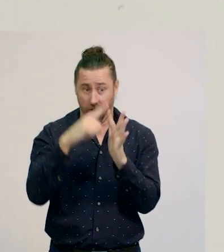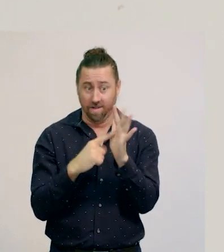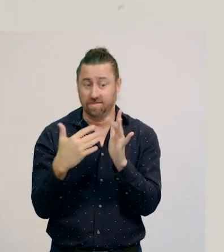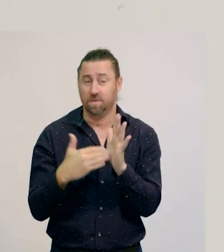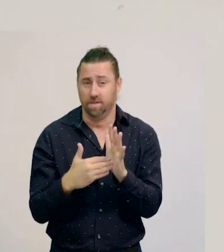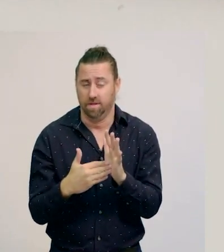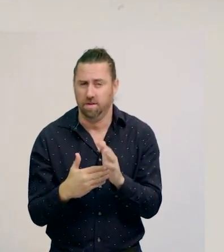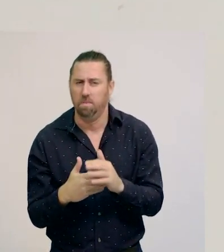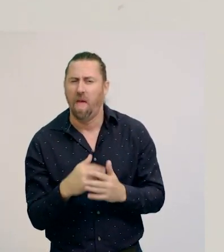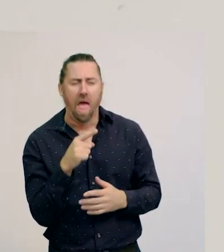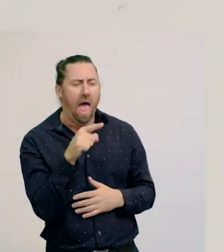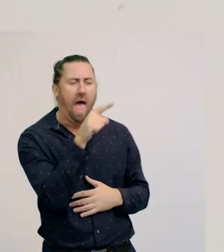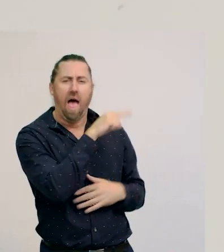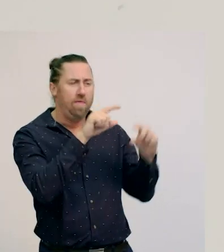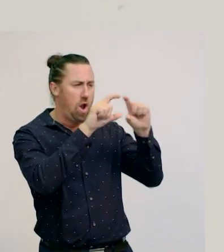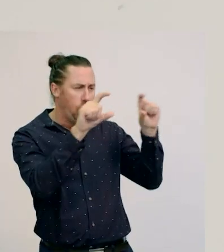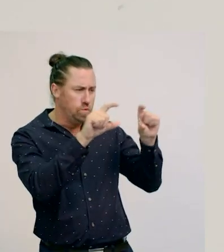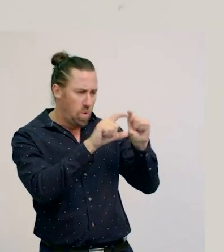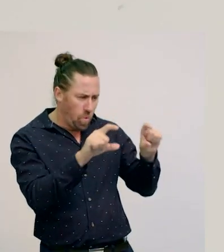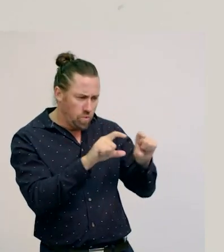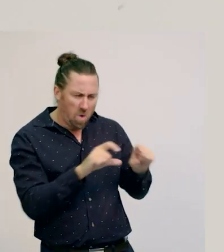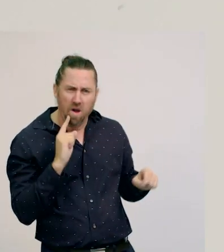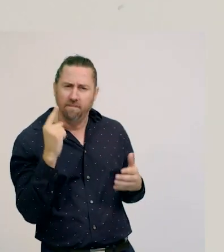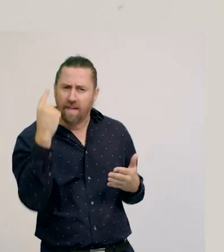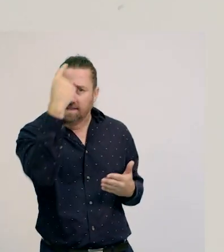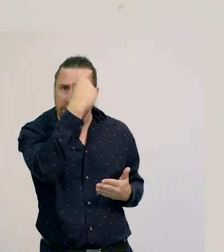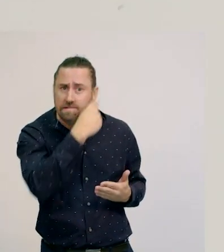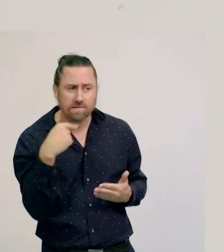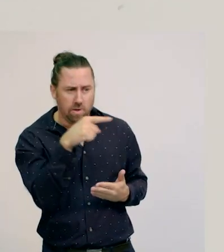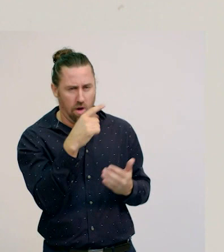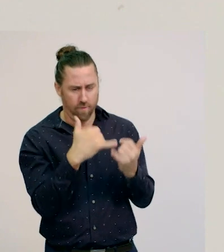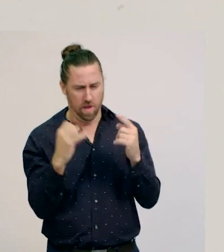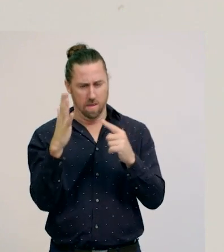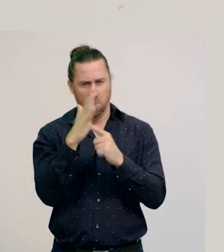All the notes have very important Australians who have been honoured.